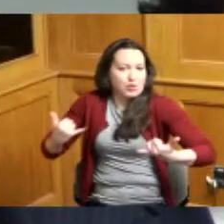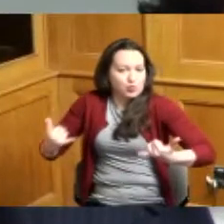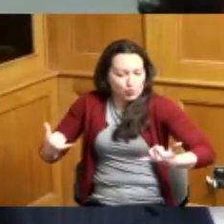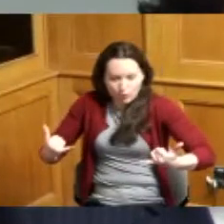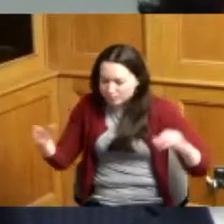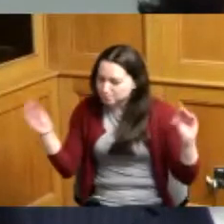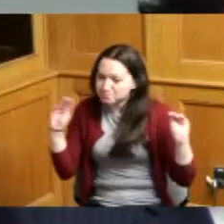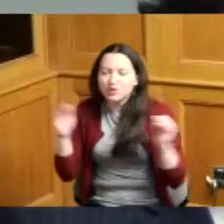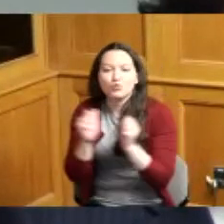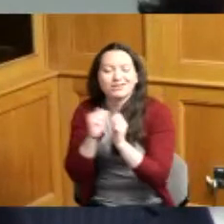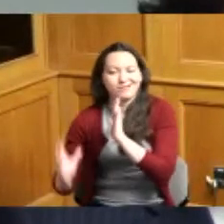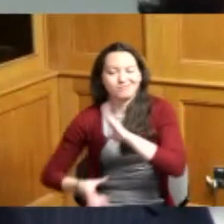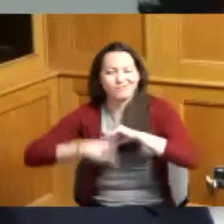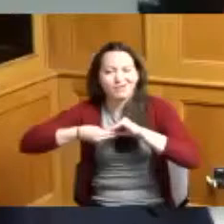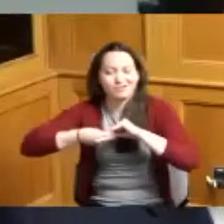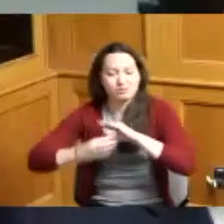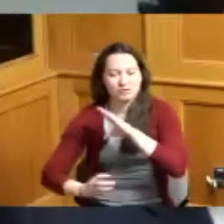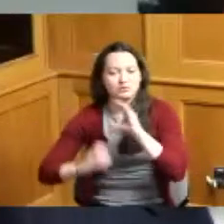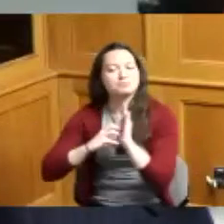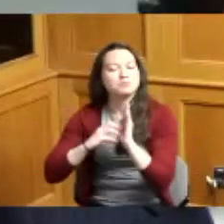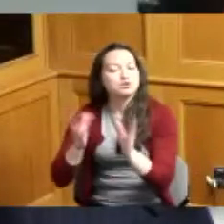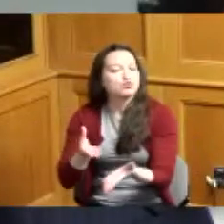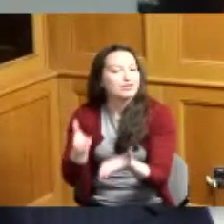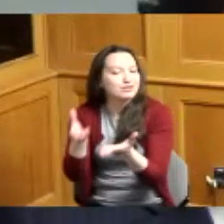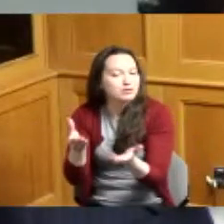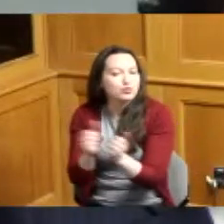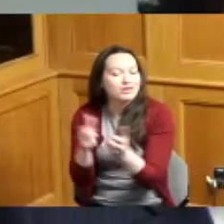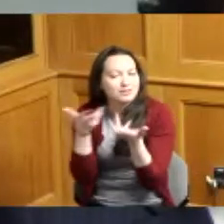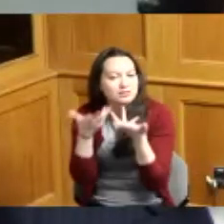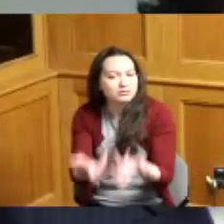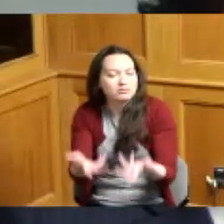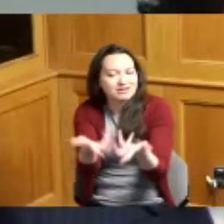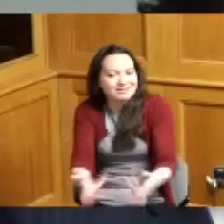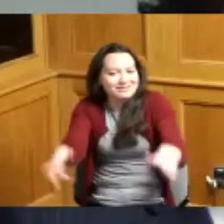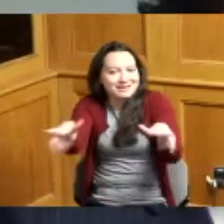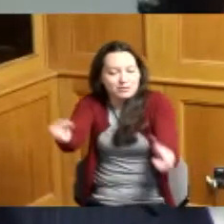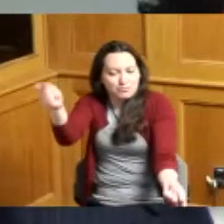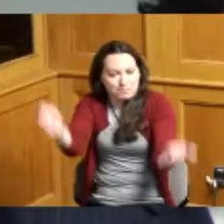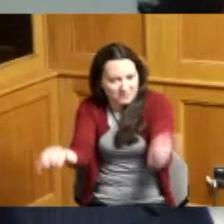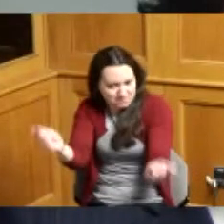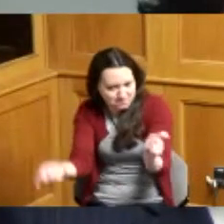on the amendments that we're suggesting to the stadium or the modifications so that's something